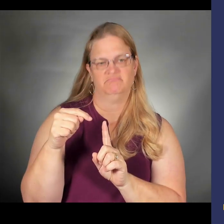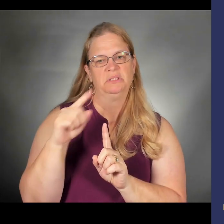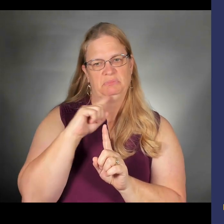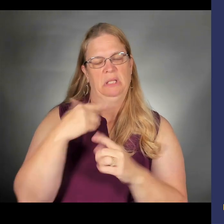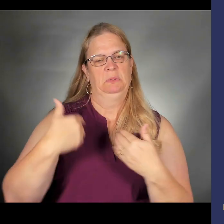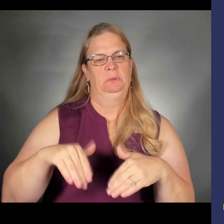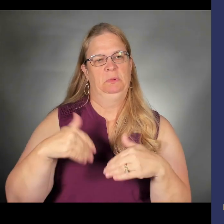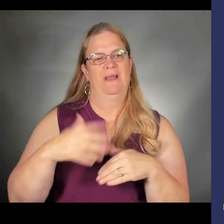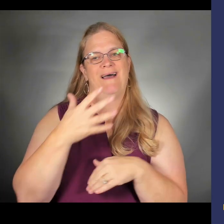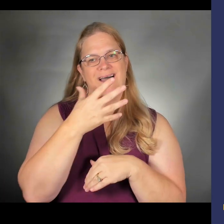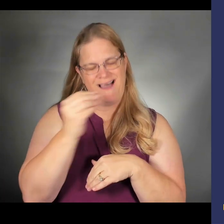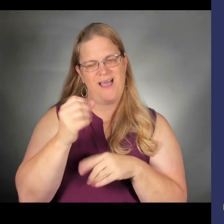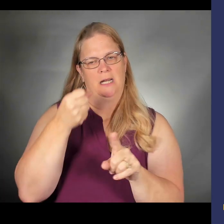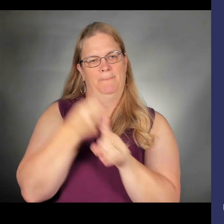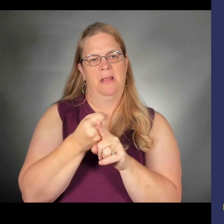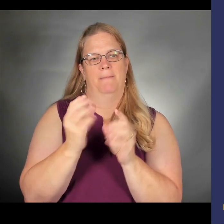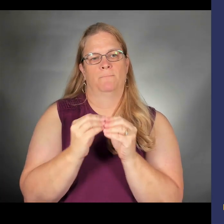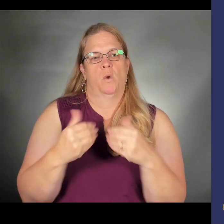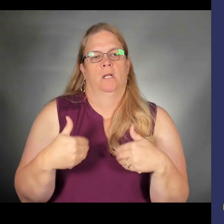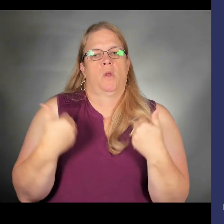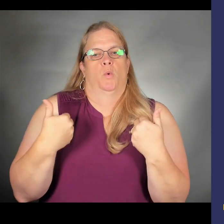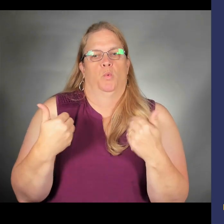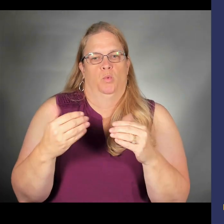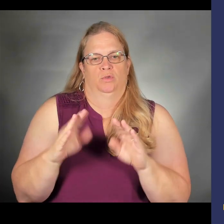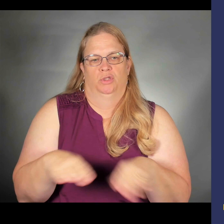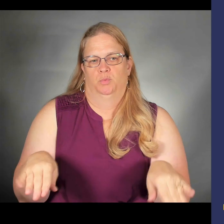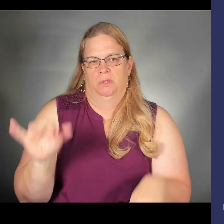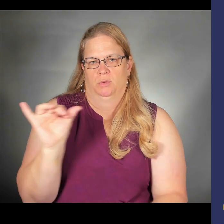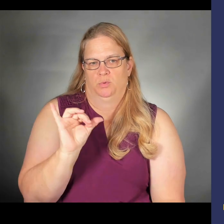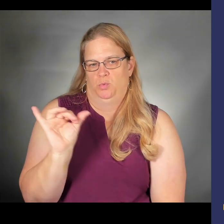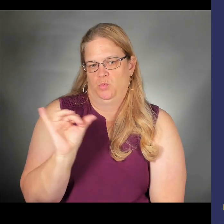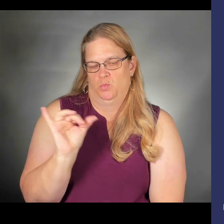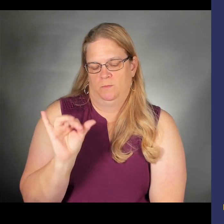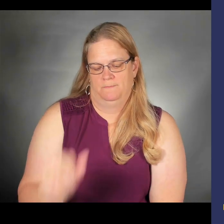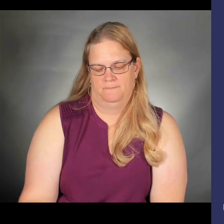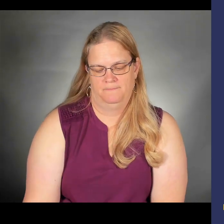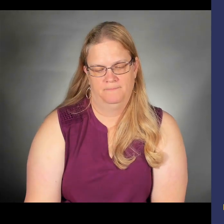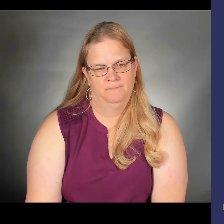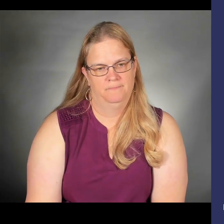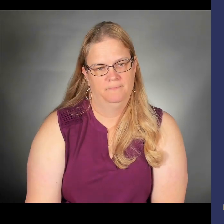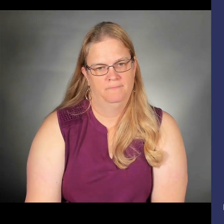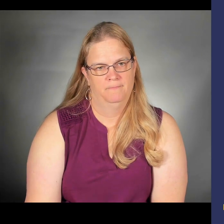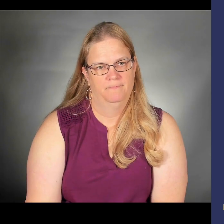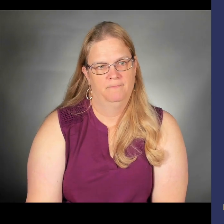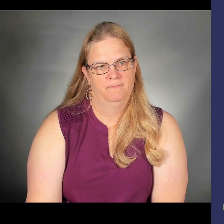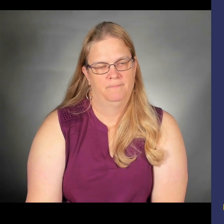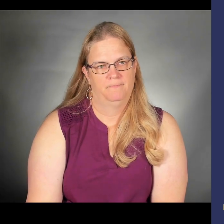part of that increase is due to social media, and it's starting to impact younger and younger age students.